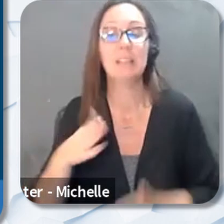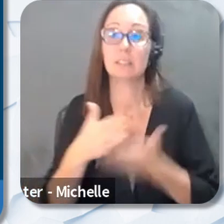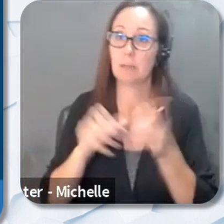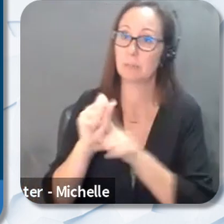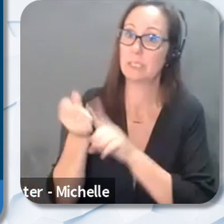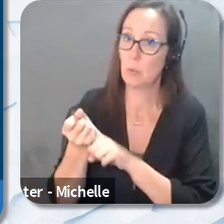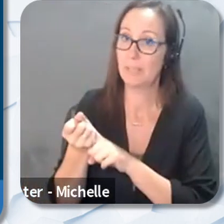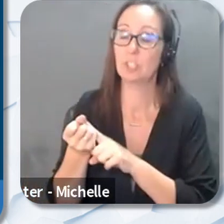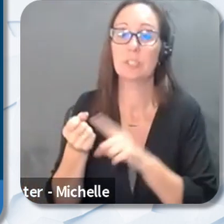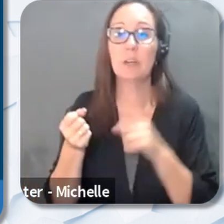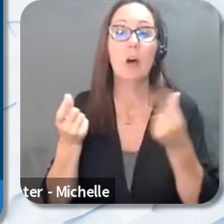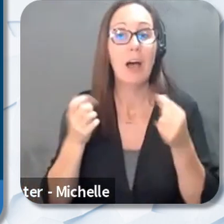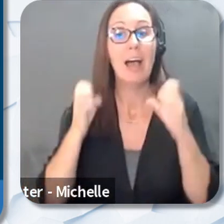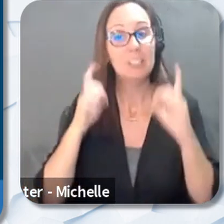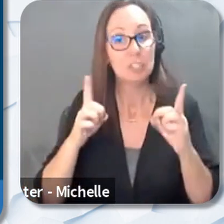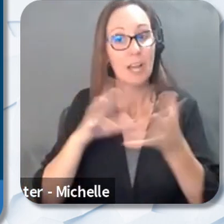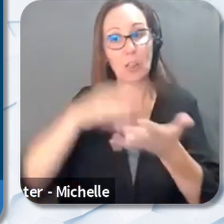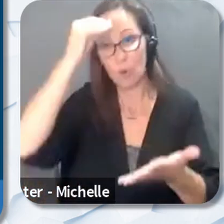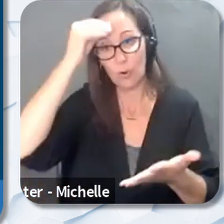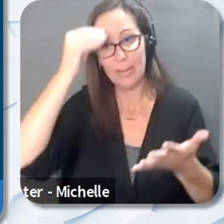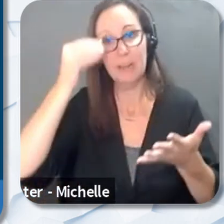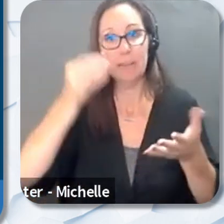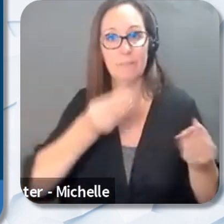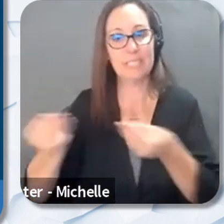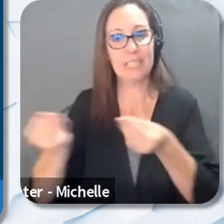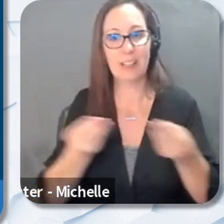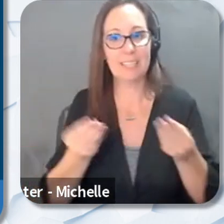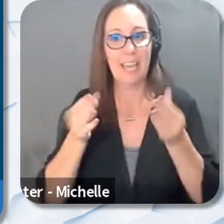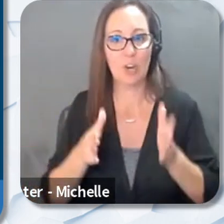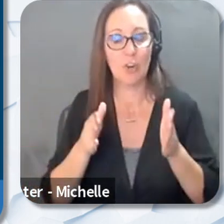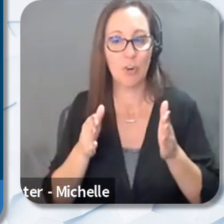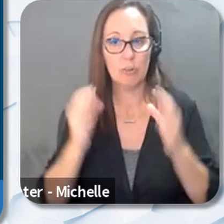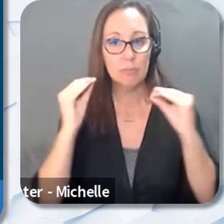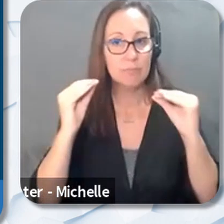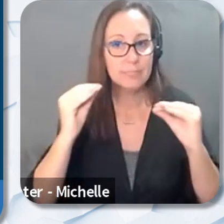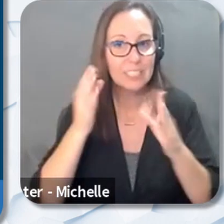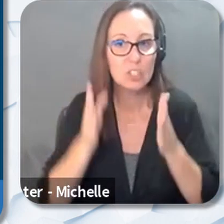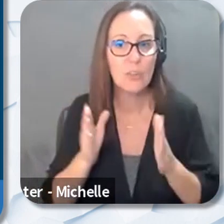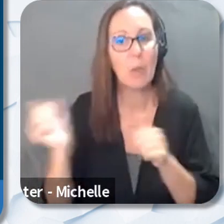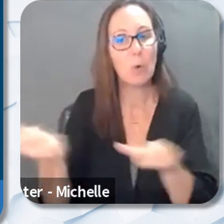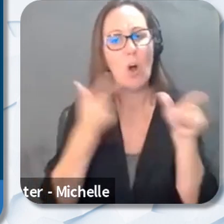so just educating that learning facilitator that. we're all on the same page and that.